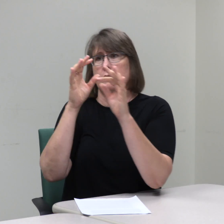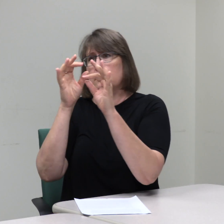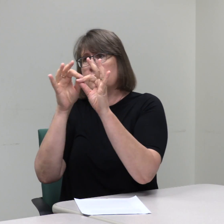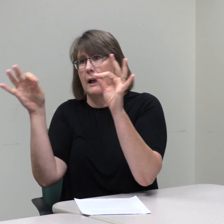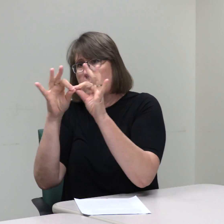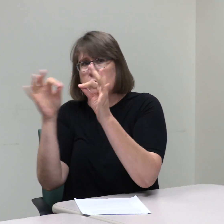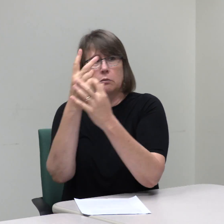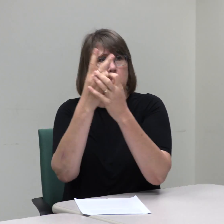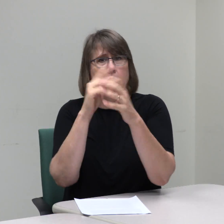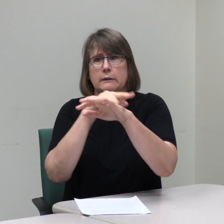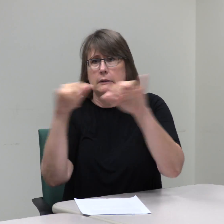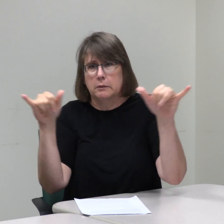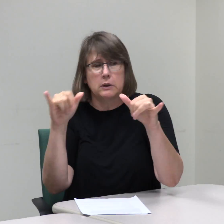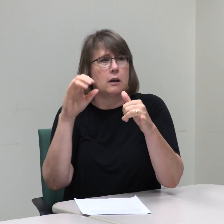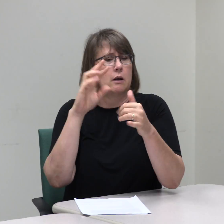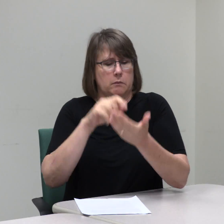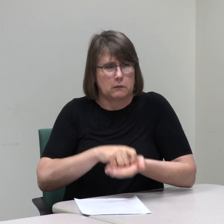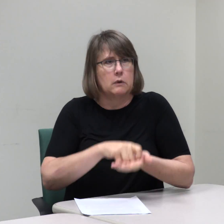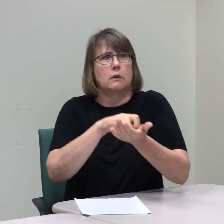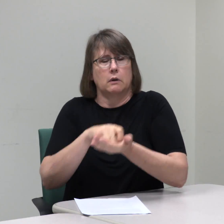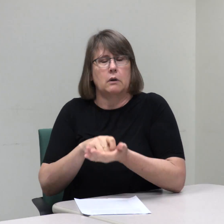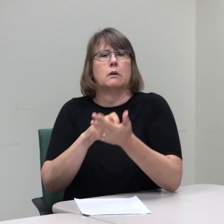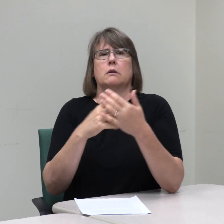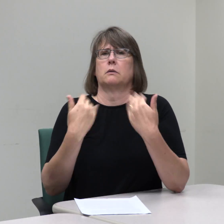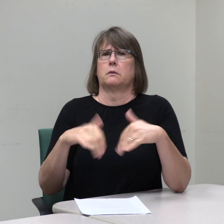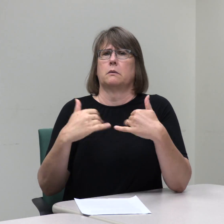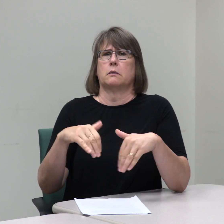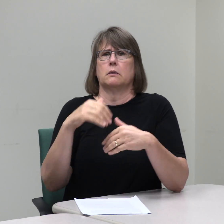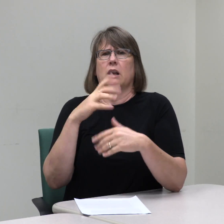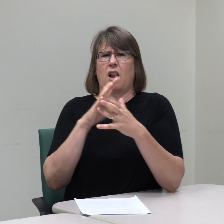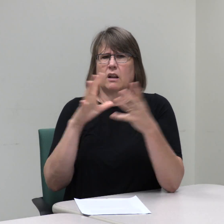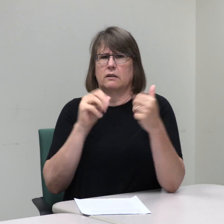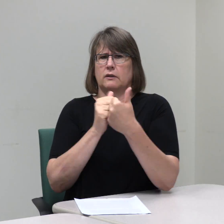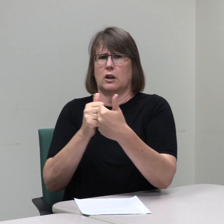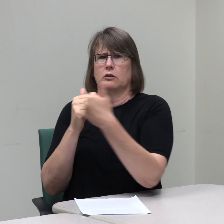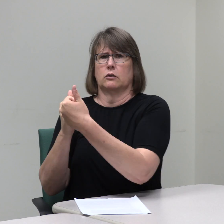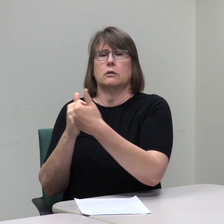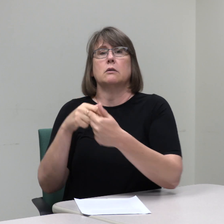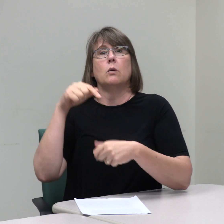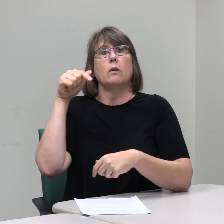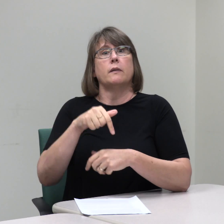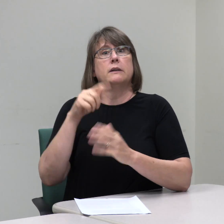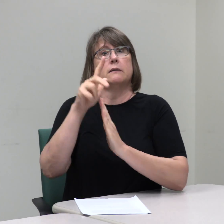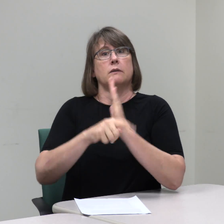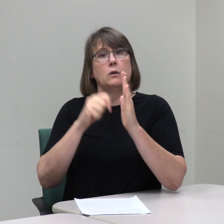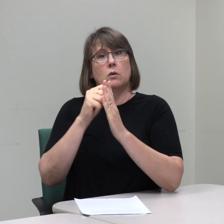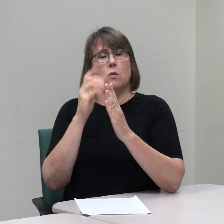or an interpreter and captioning simultaneously, or trying to take notes in class, that can be challenging.